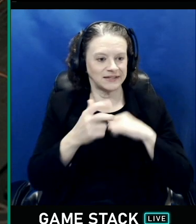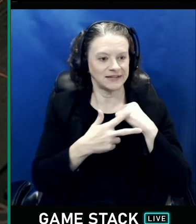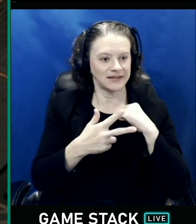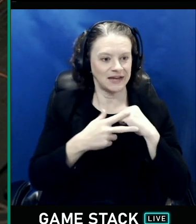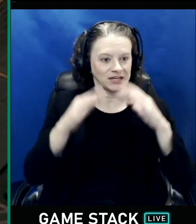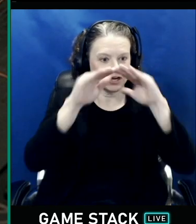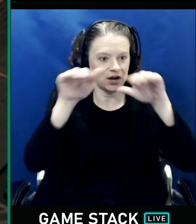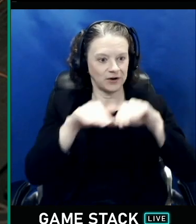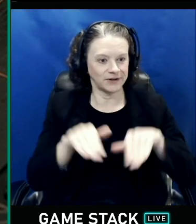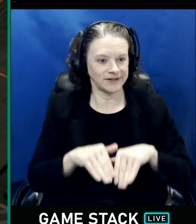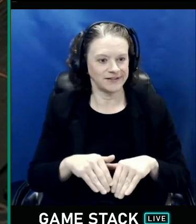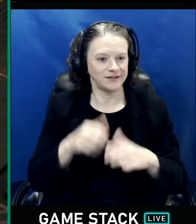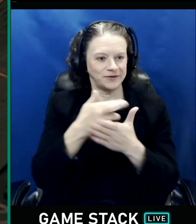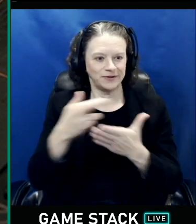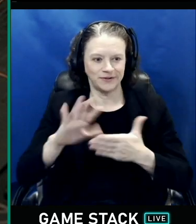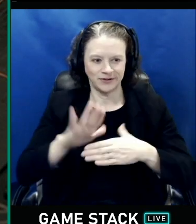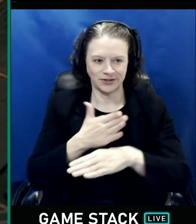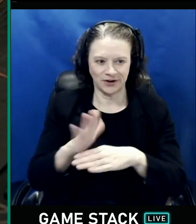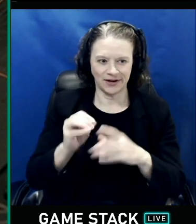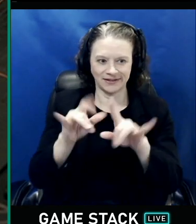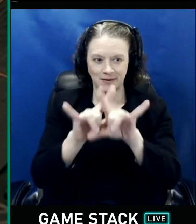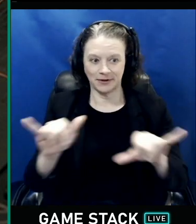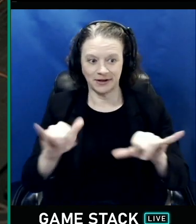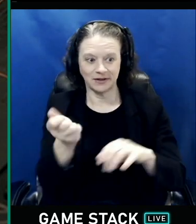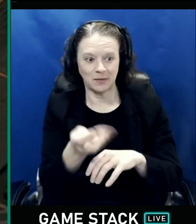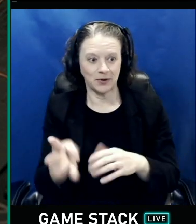silicon to master microarchitecture and uncover best practices.